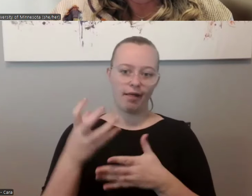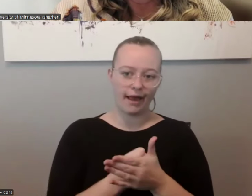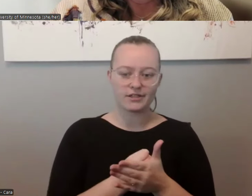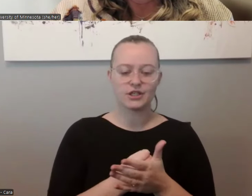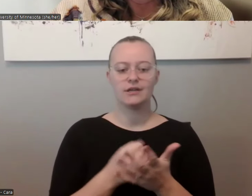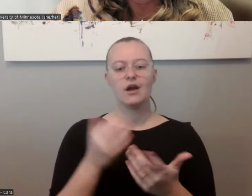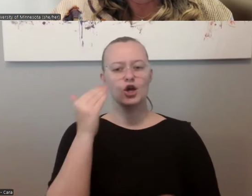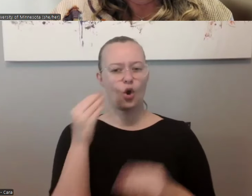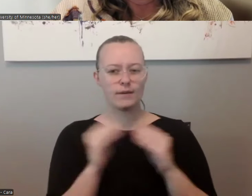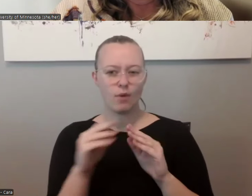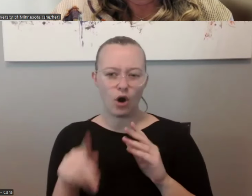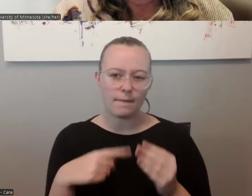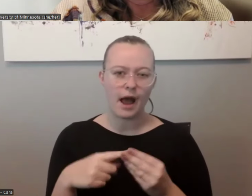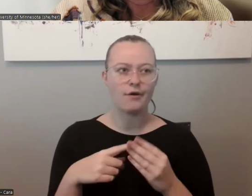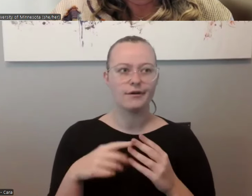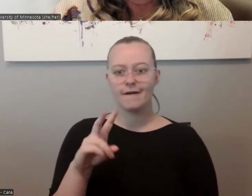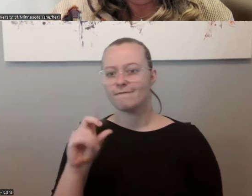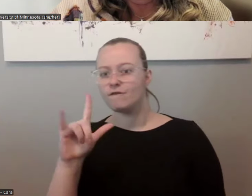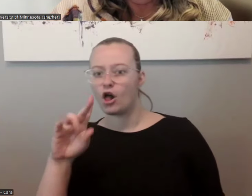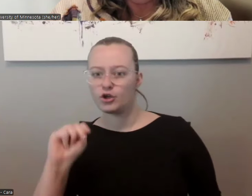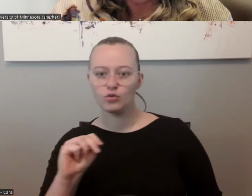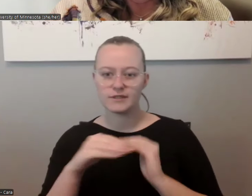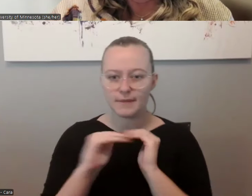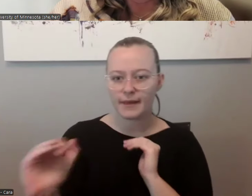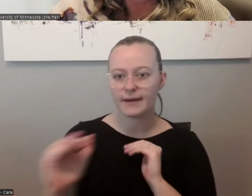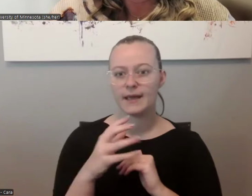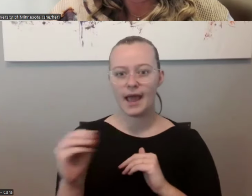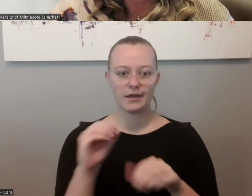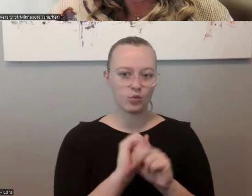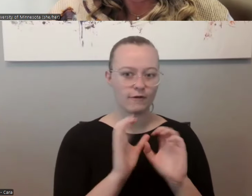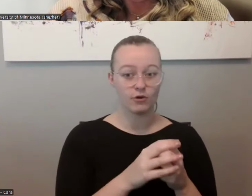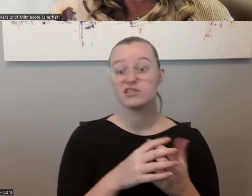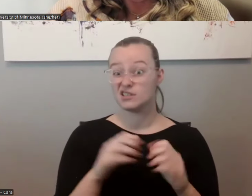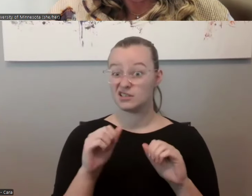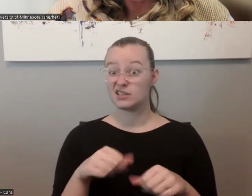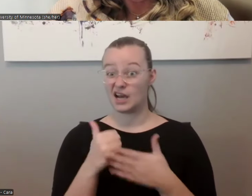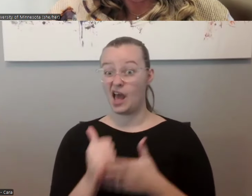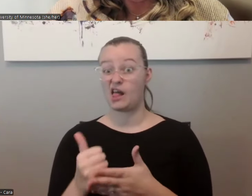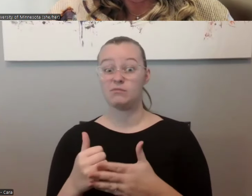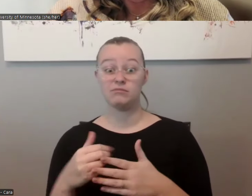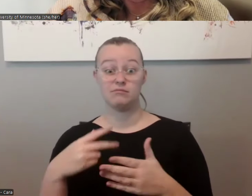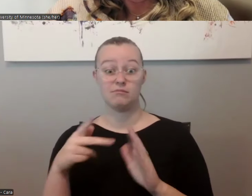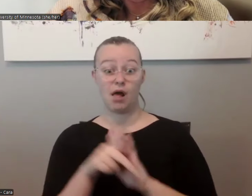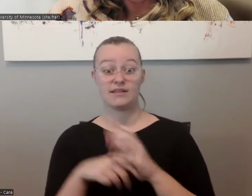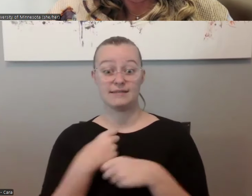Knowing more about the volume, stability, and compensation of the workforce can help policy makers quantify concerns, identify